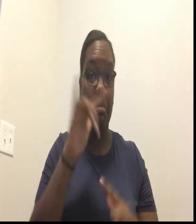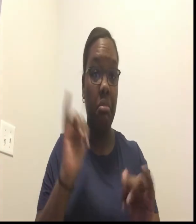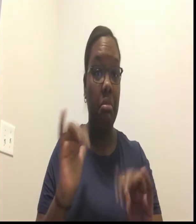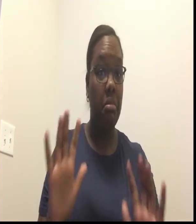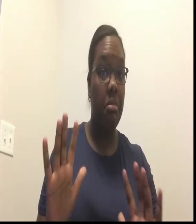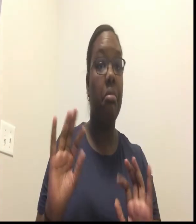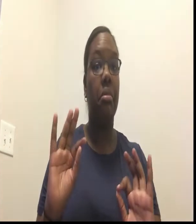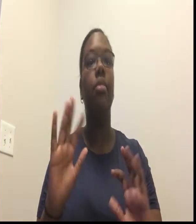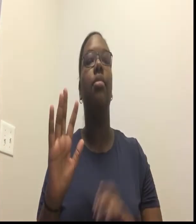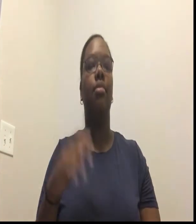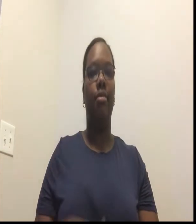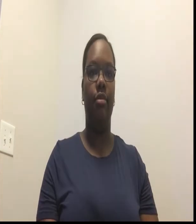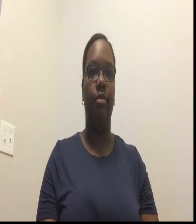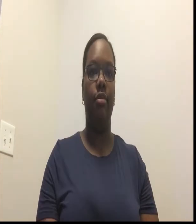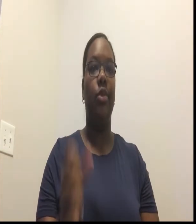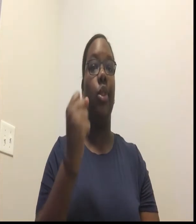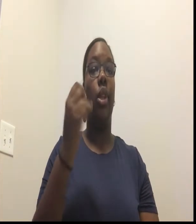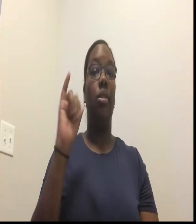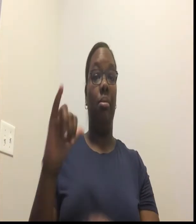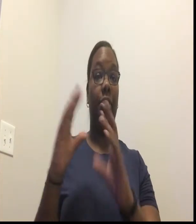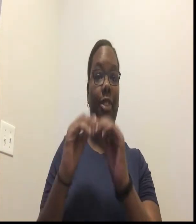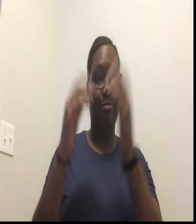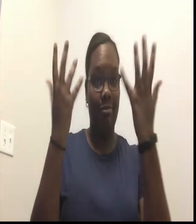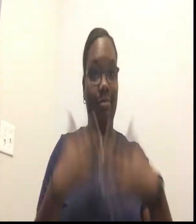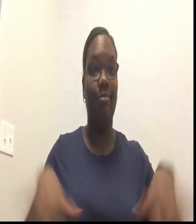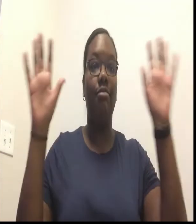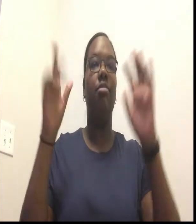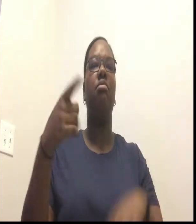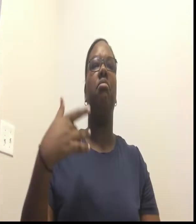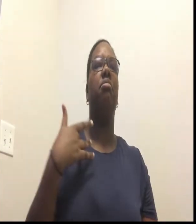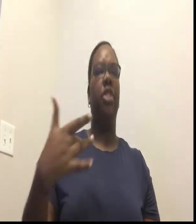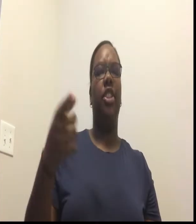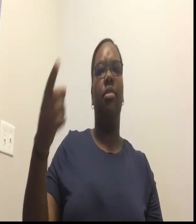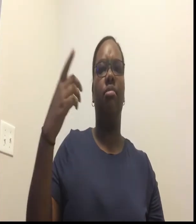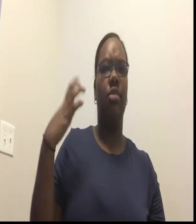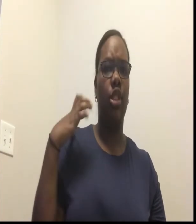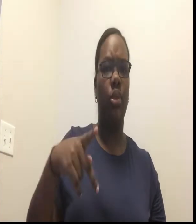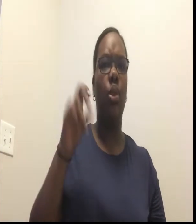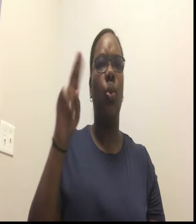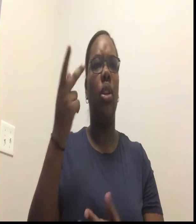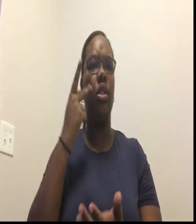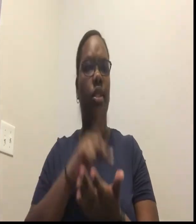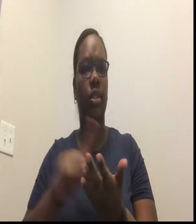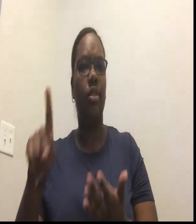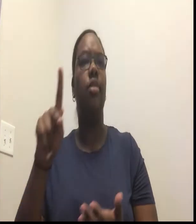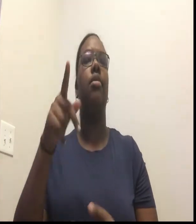would that sound? So the meeting is over and usually the chair or the secretary